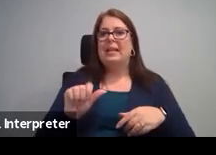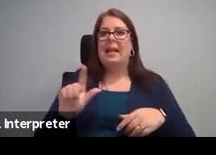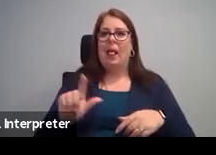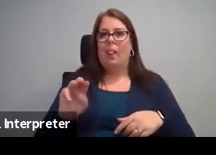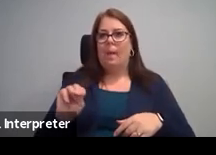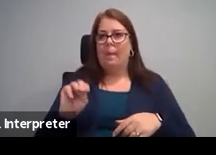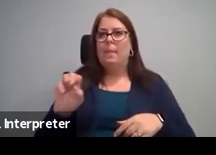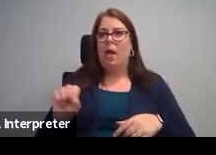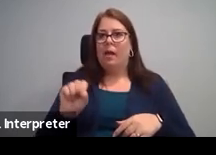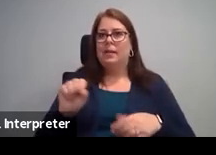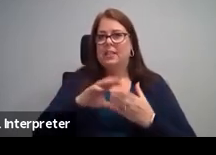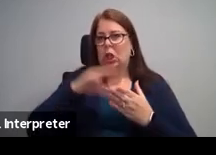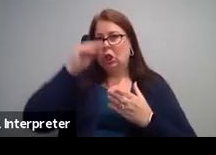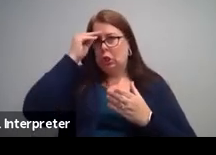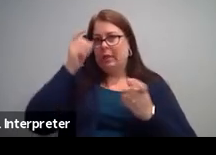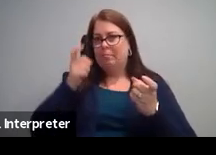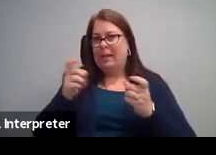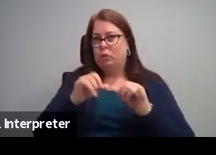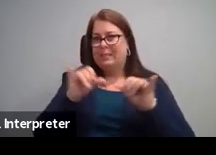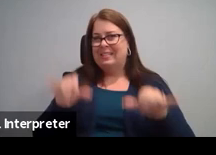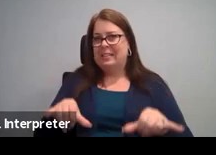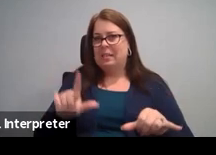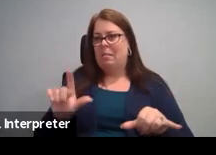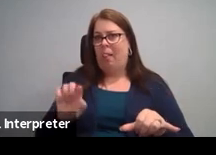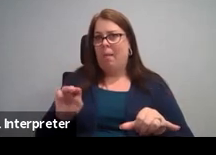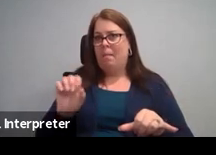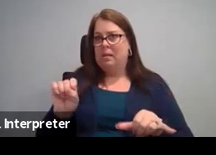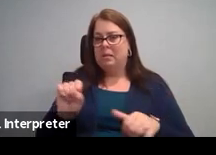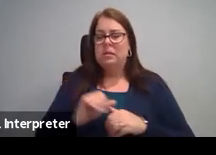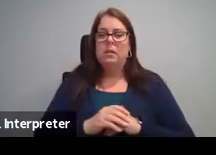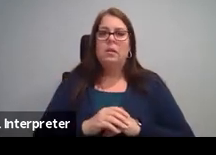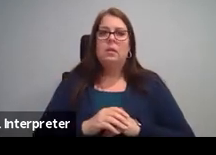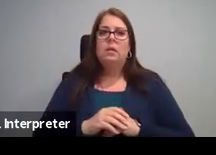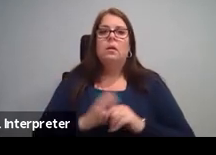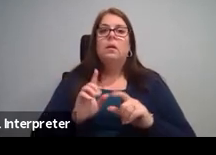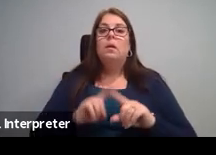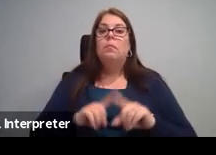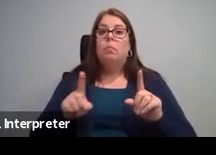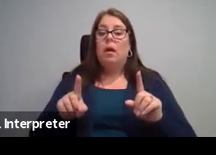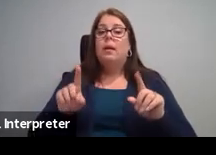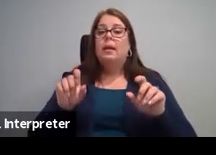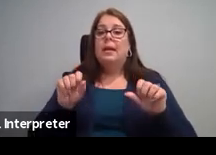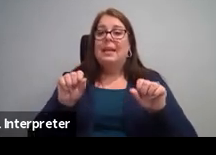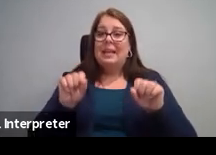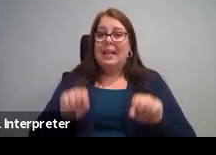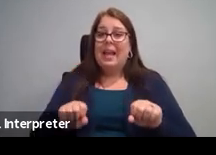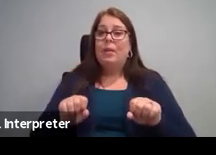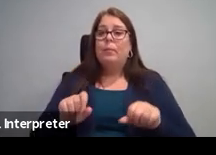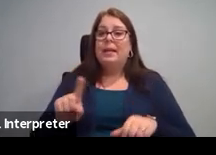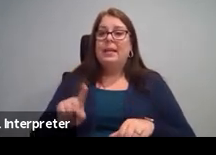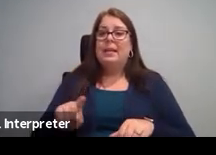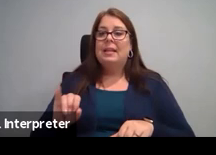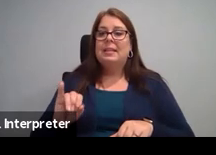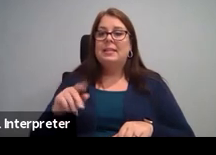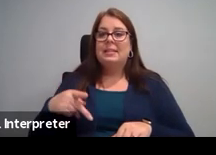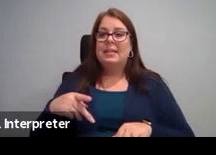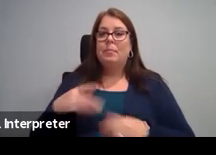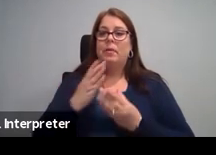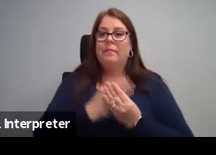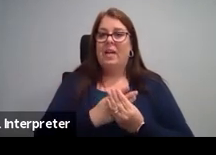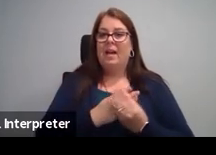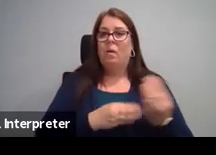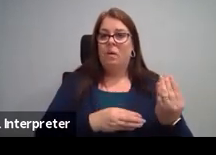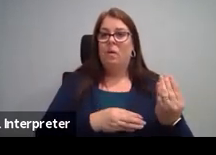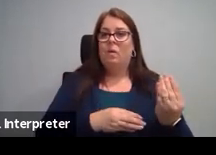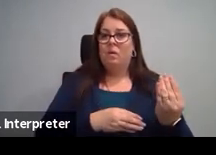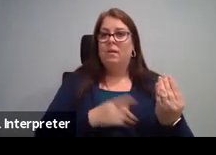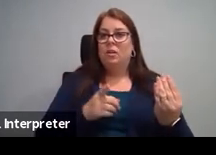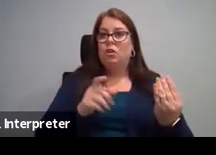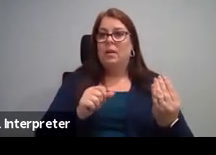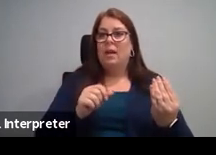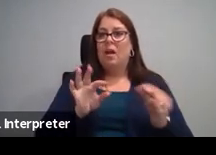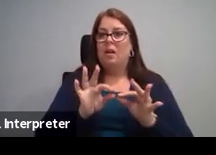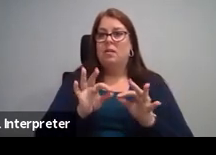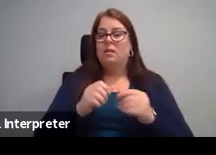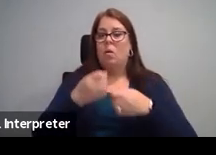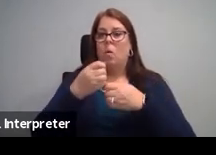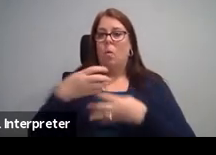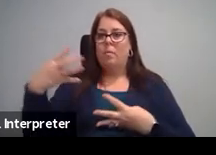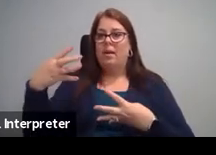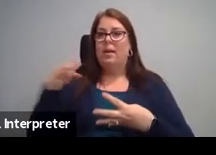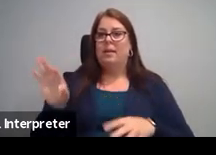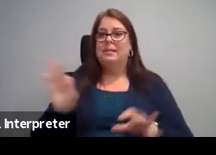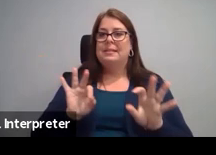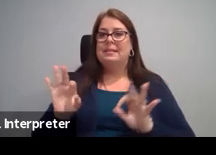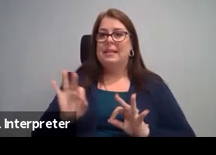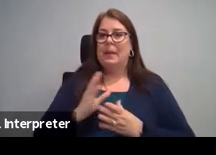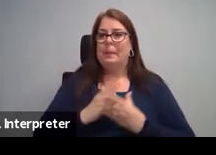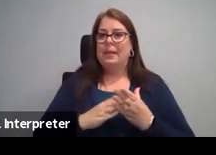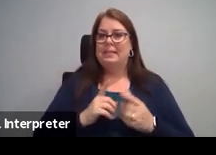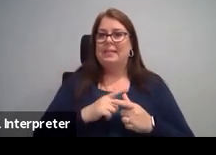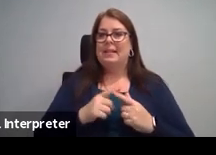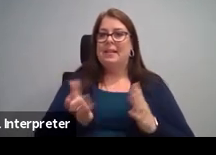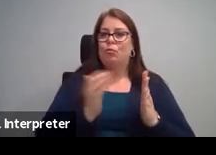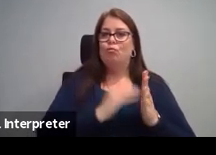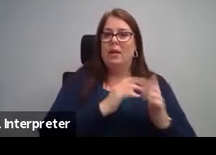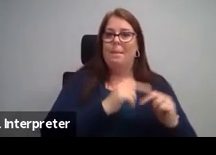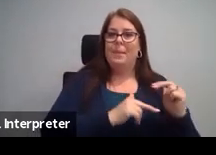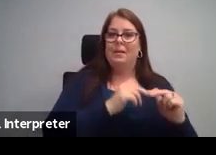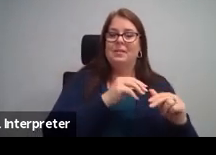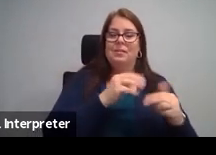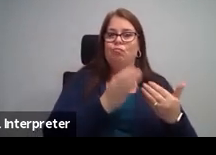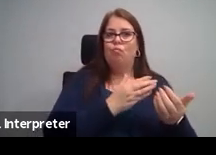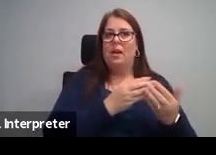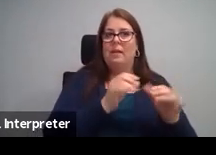Cathy Reznicek: So learning management system LM s but can also be it's a zip file can also be unzipped and you can take pieces of it and and like rebuild in whatever system that you have. It's not quite as, you know,